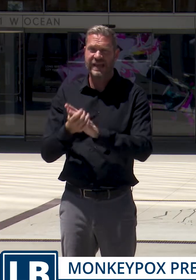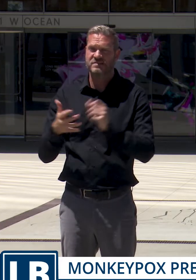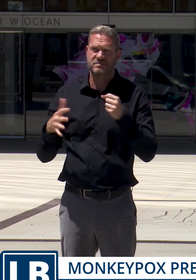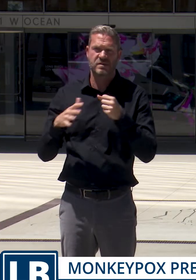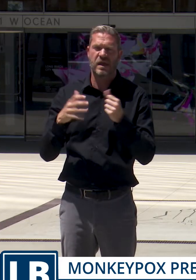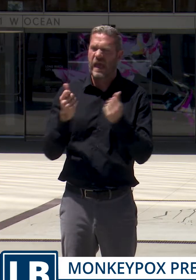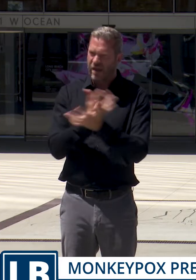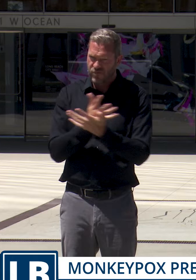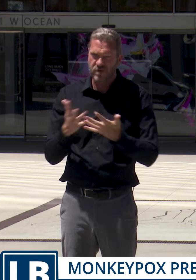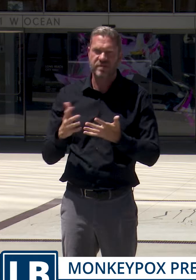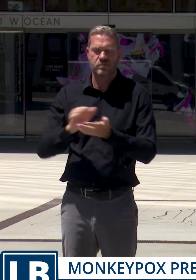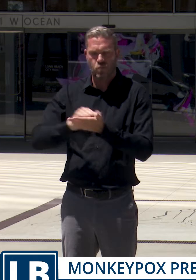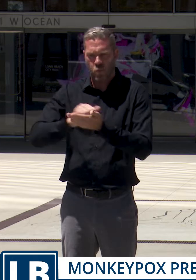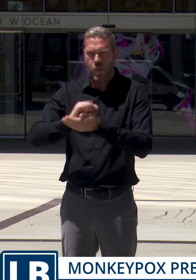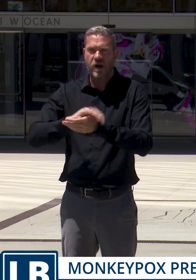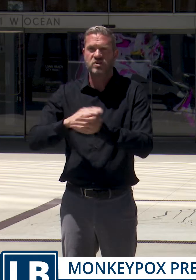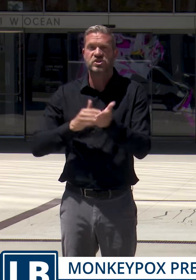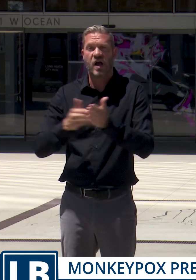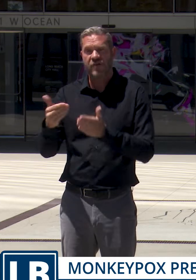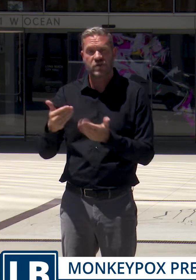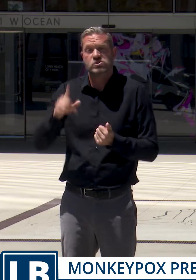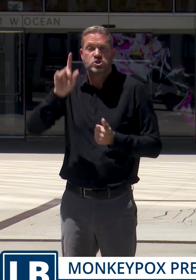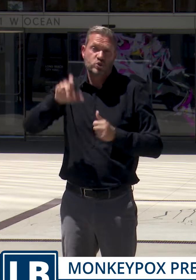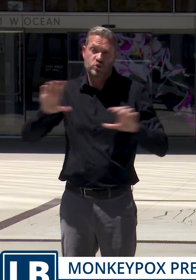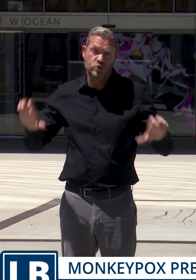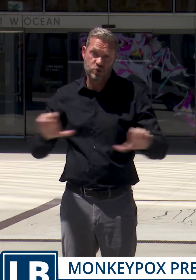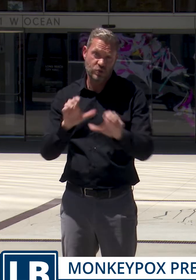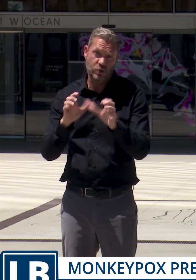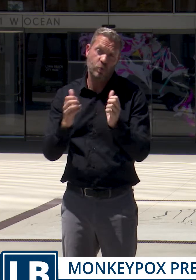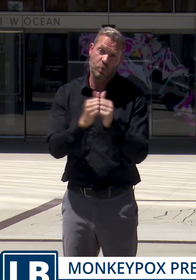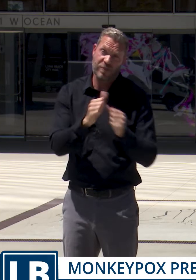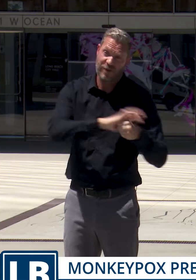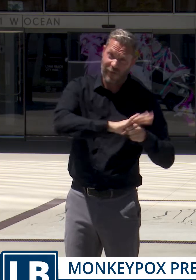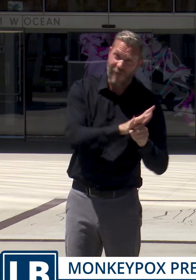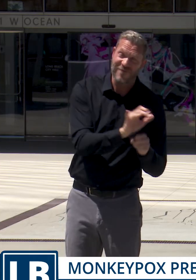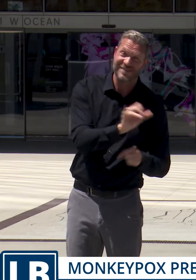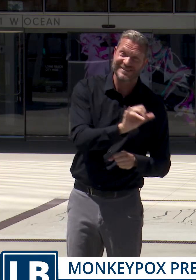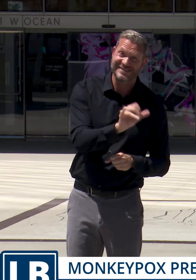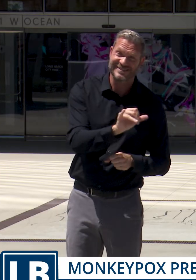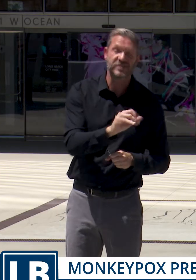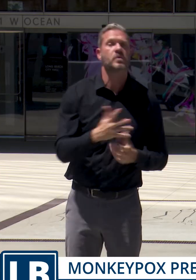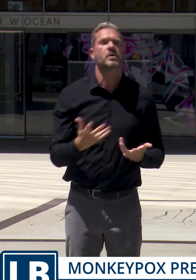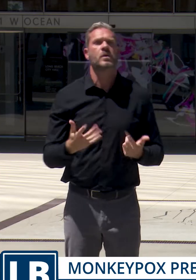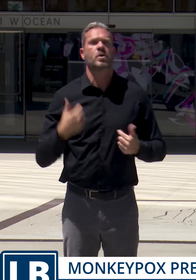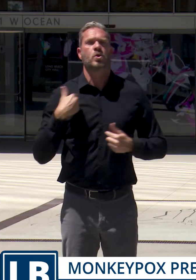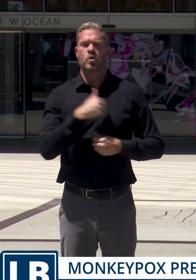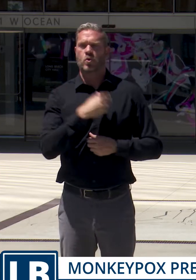often which is also what you should do in copen as always we stay up to date and avoid misinformation